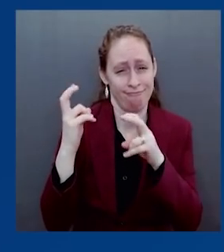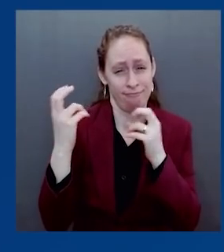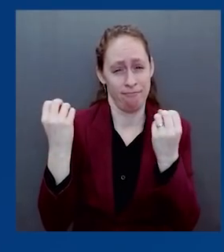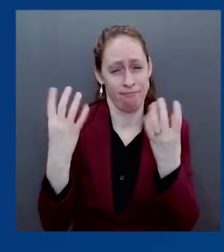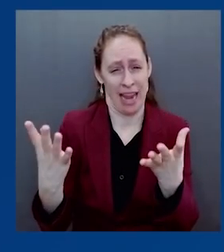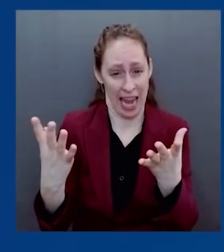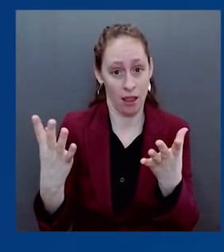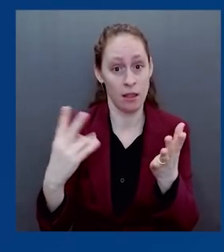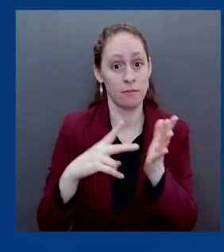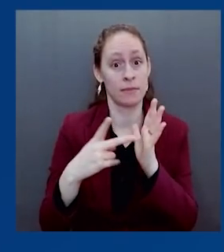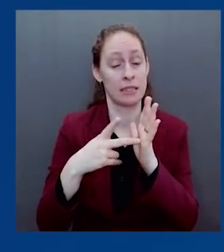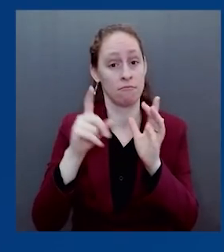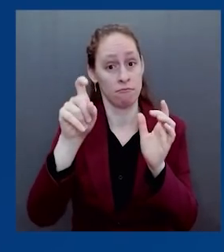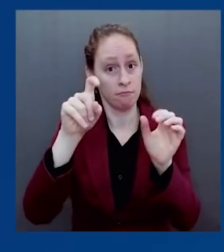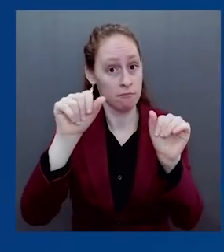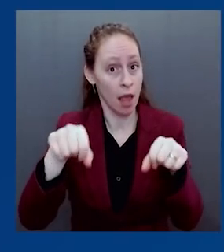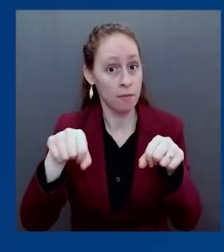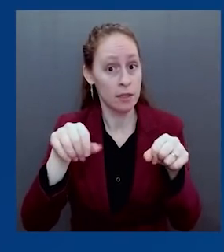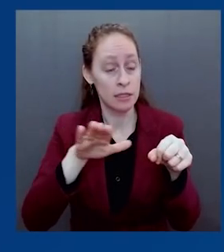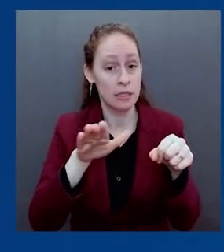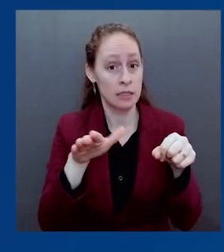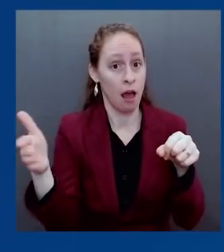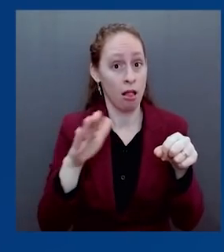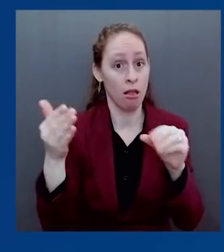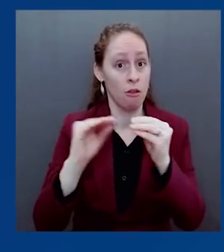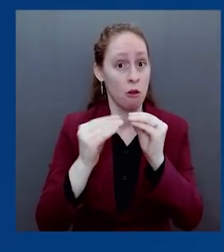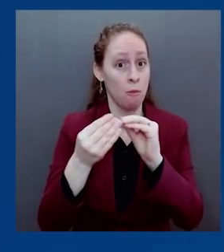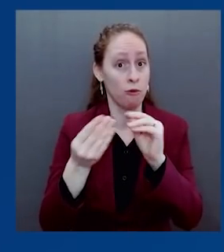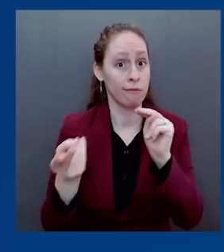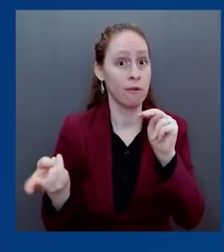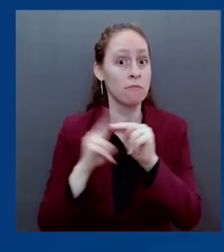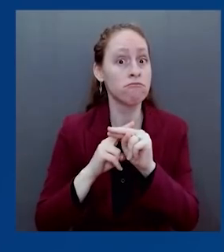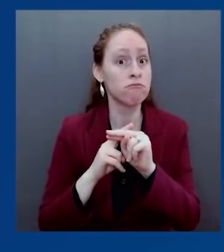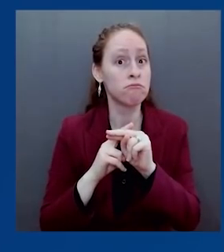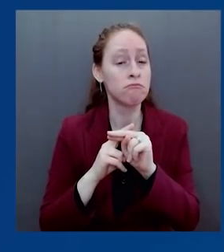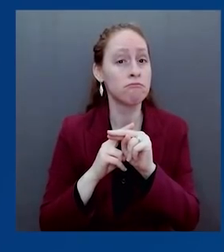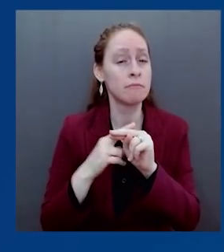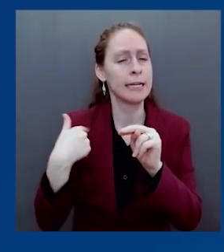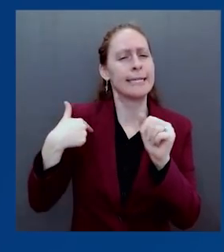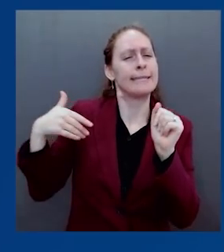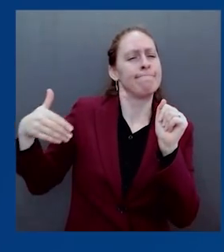But I suspect the deaths that we're seeing now are still from Delta. Mr. Zients: Next question, please.